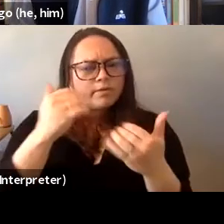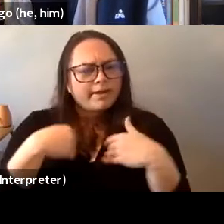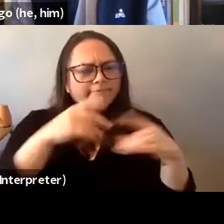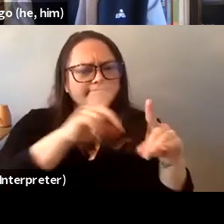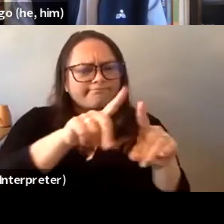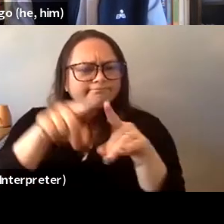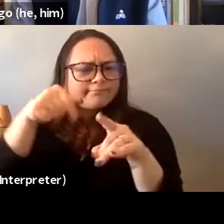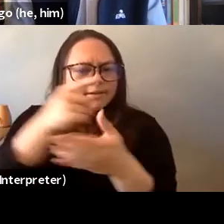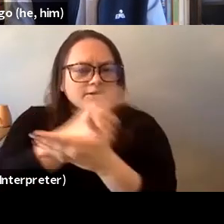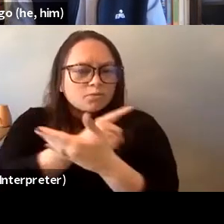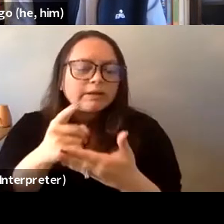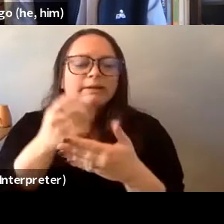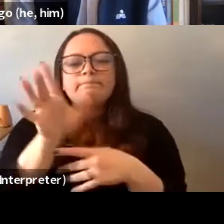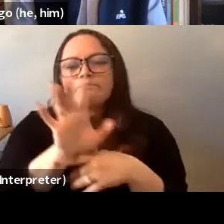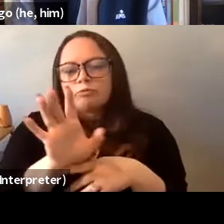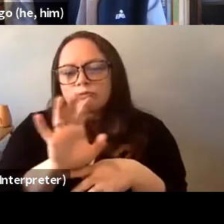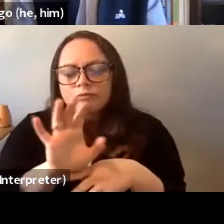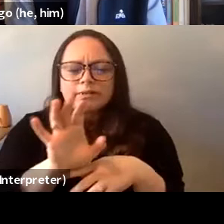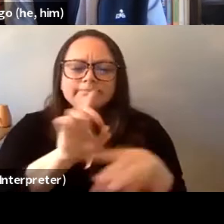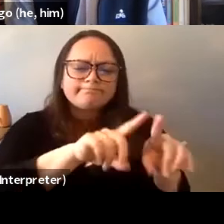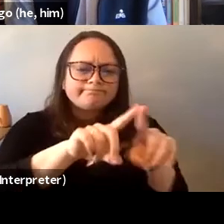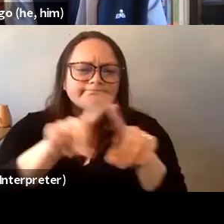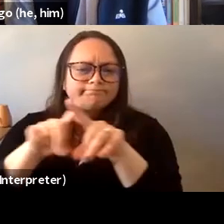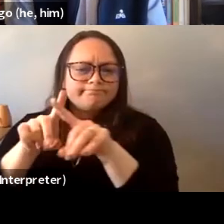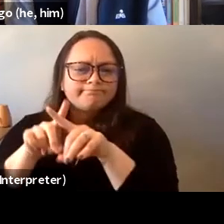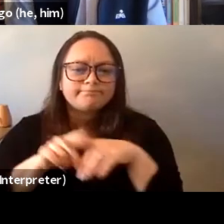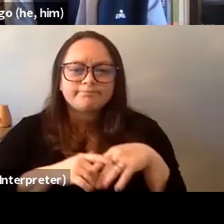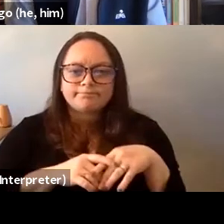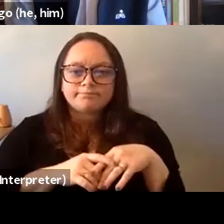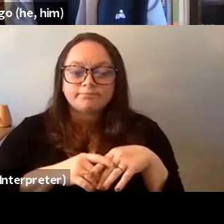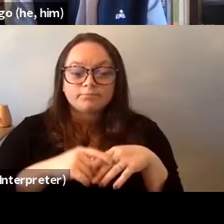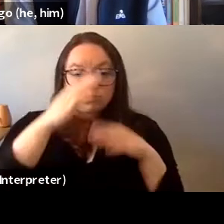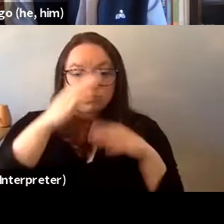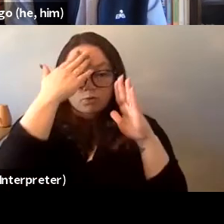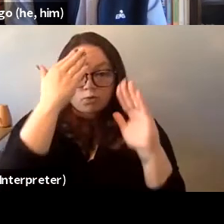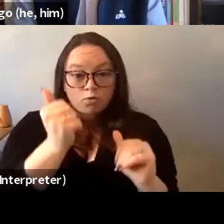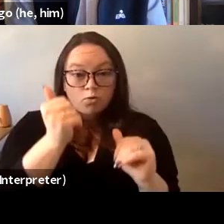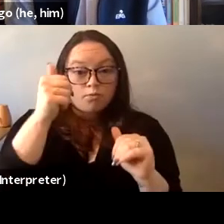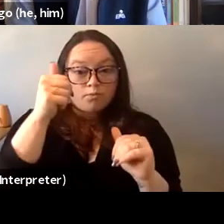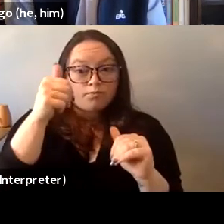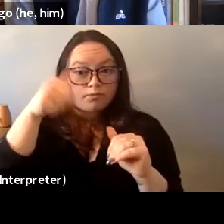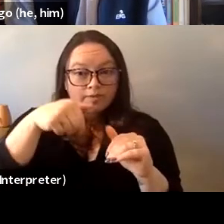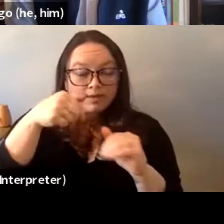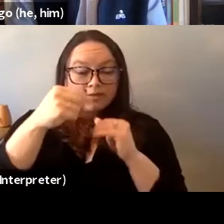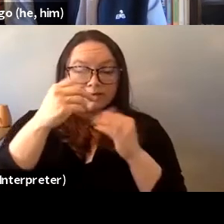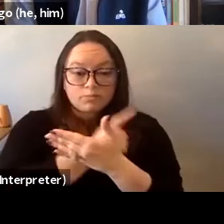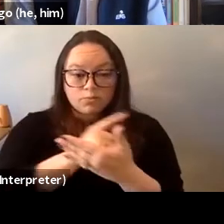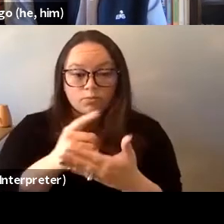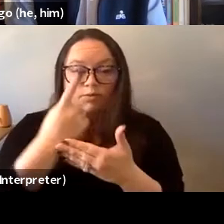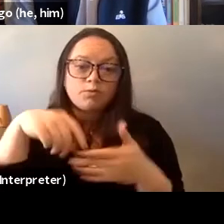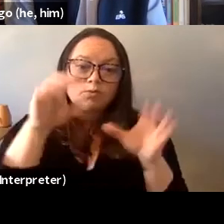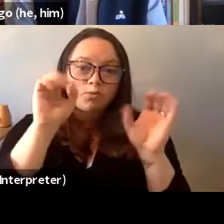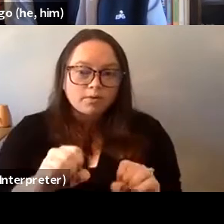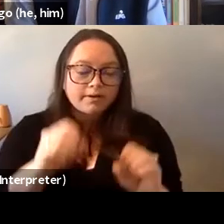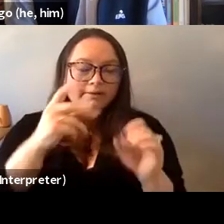to raise a child on the spectrum. What we can do as a society to value individuals on the autism spectrum, for who